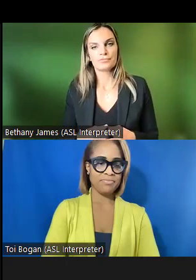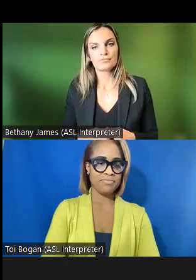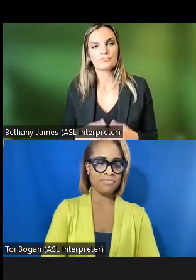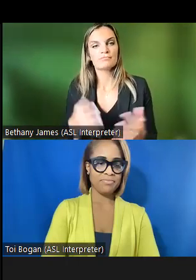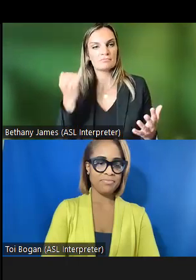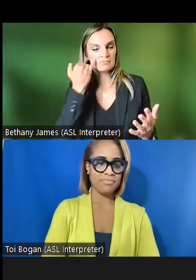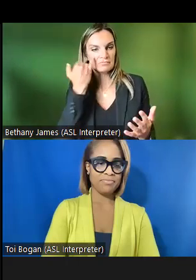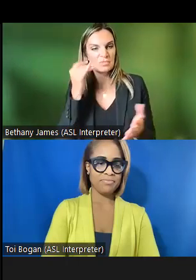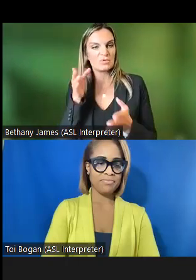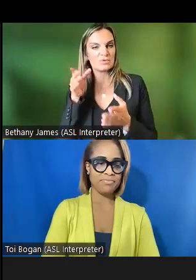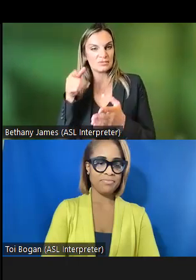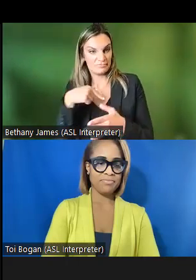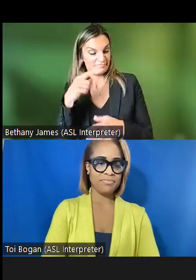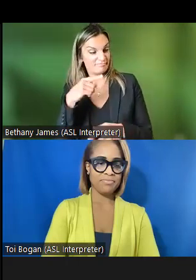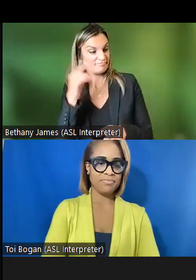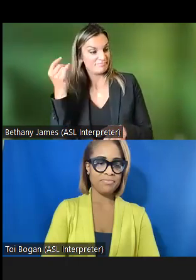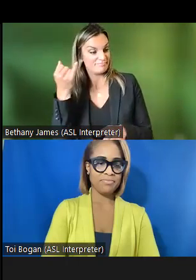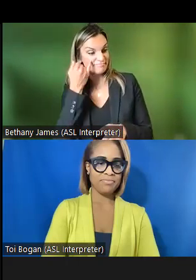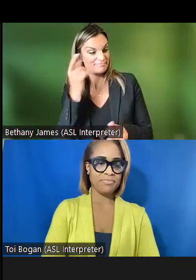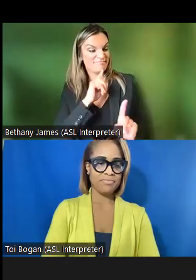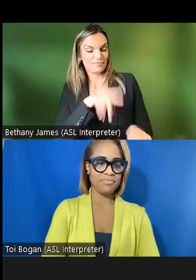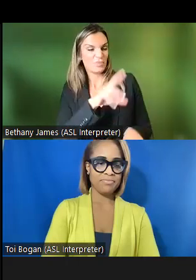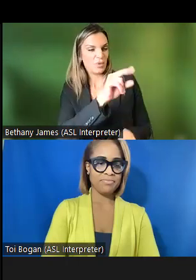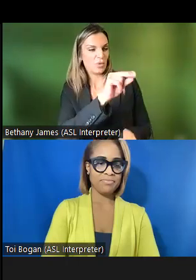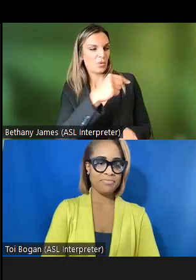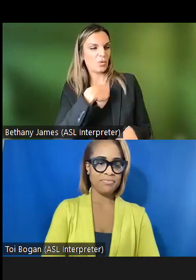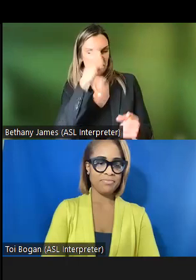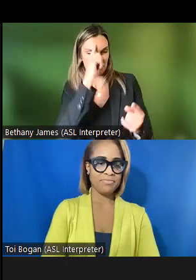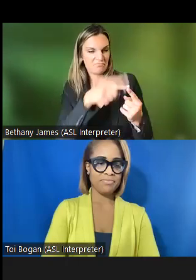or entity says, no. We'll give you something else.